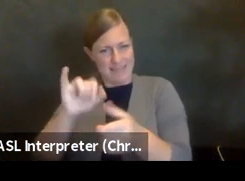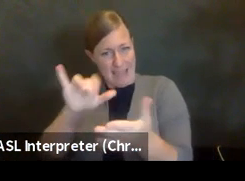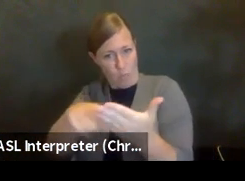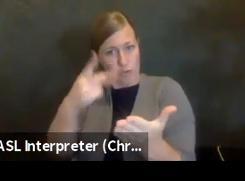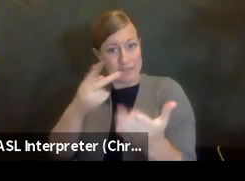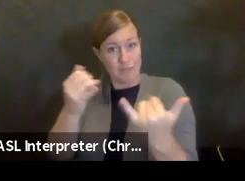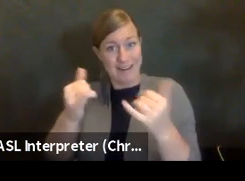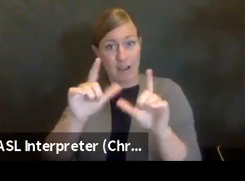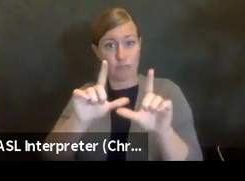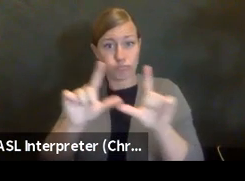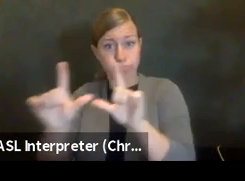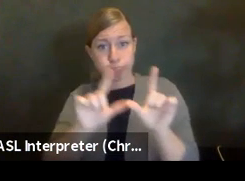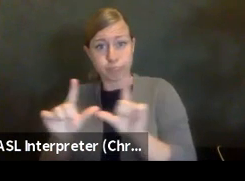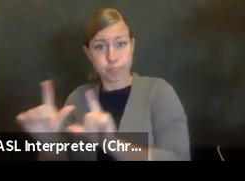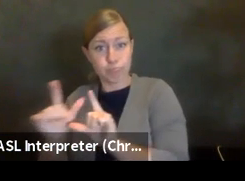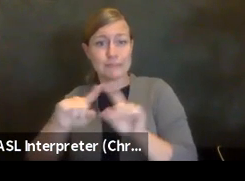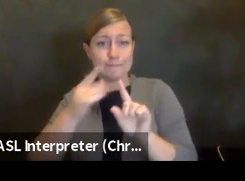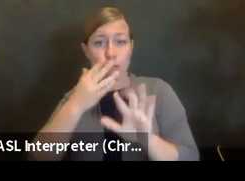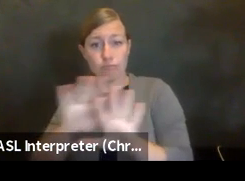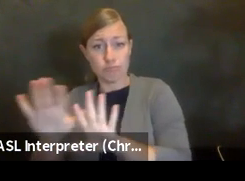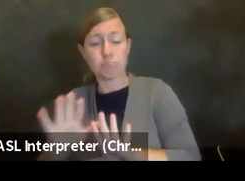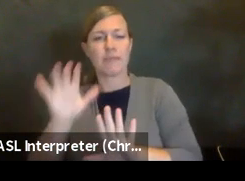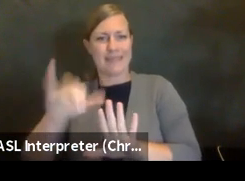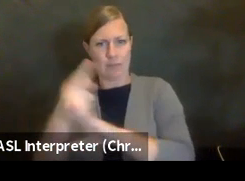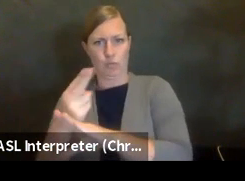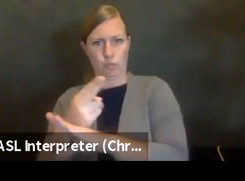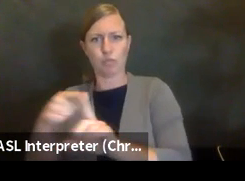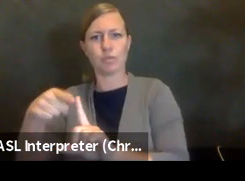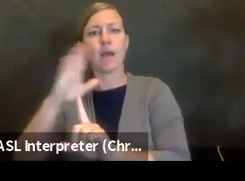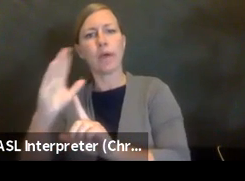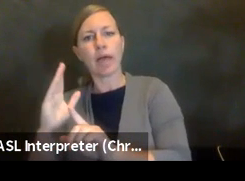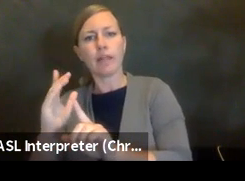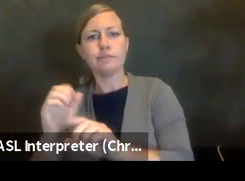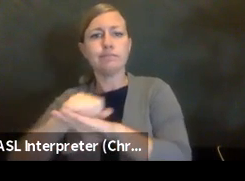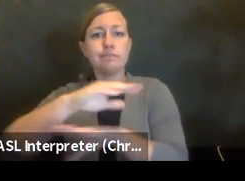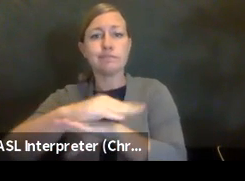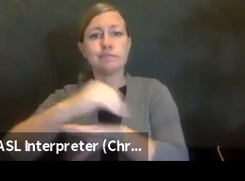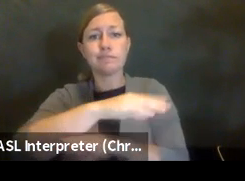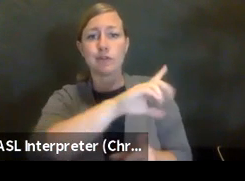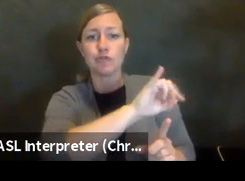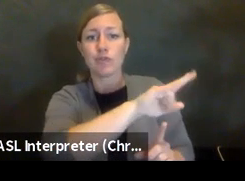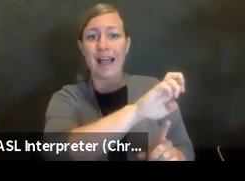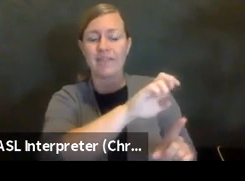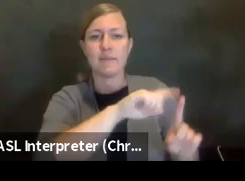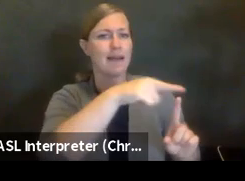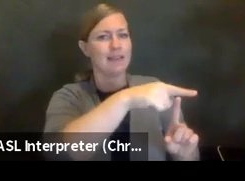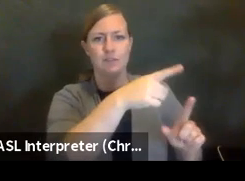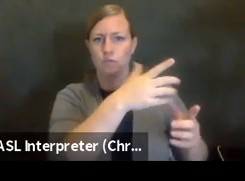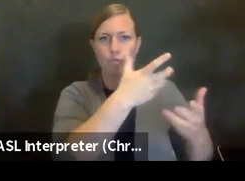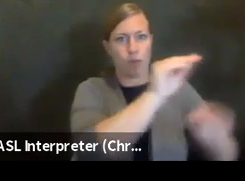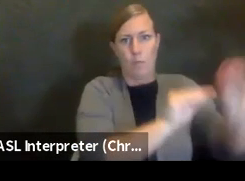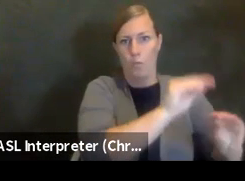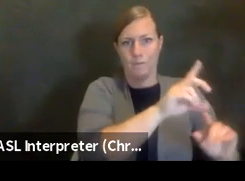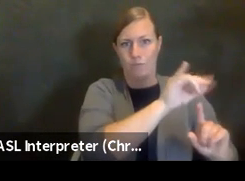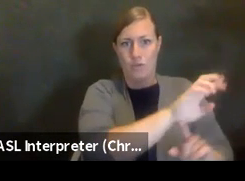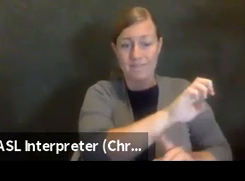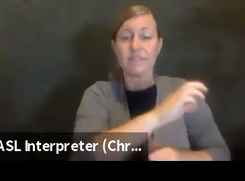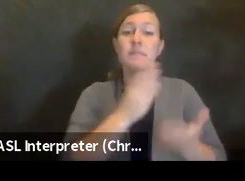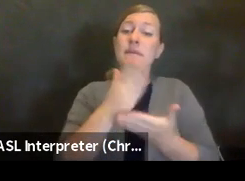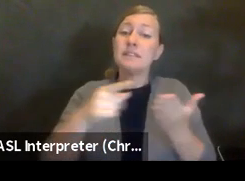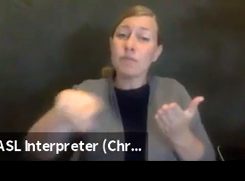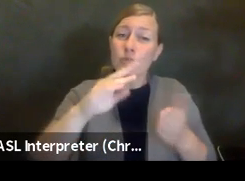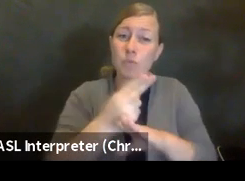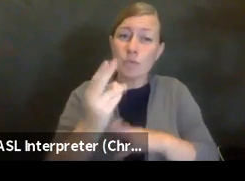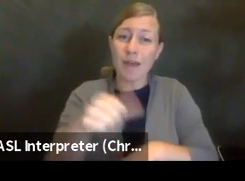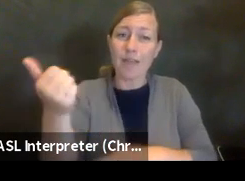Katherine Livick - ESD 112: Some of you might have used other systems in the past, some people have used Hapara where you drag things in and out of folders to post them to the class. It doesn't work that way for Google. So just